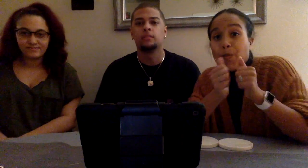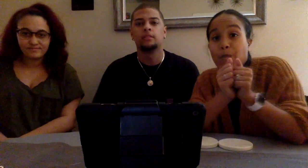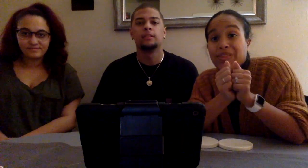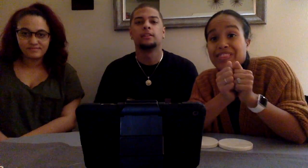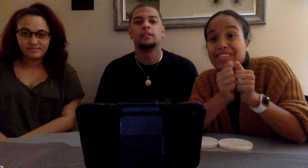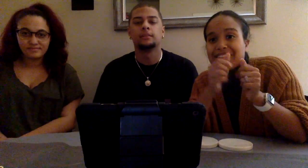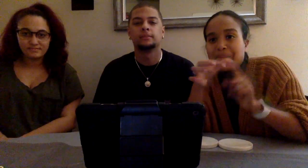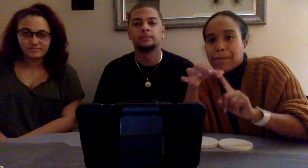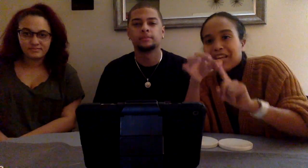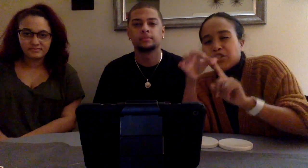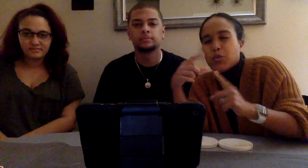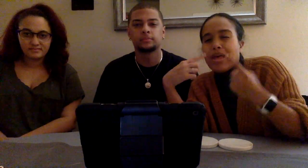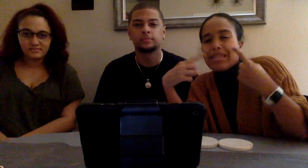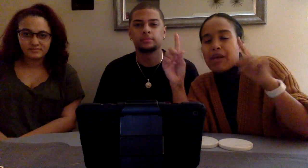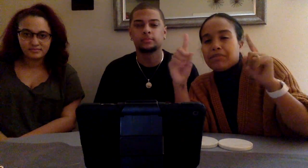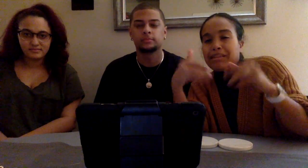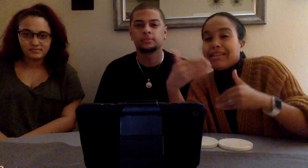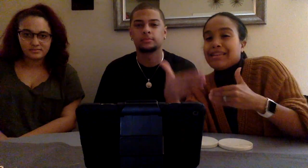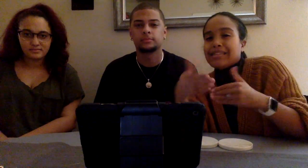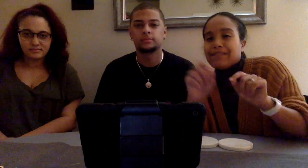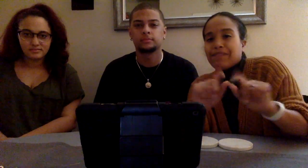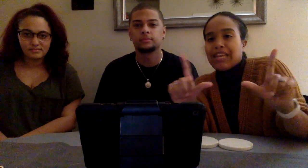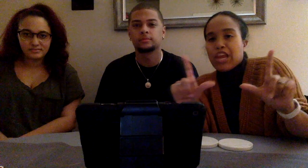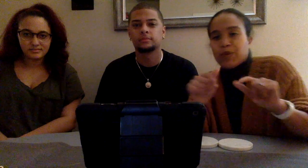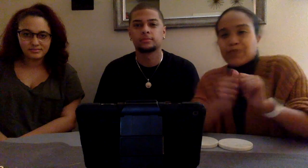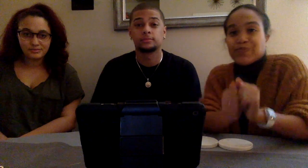Vicky: With an special announcement in the next video.